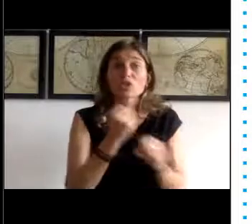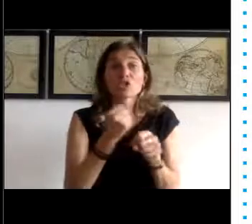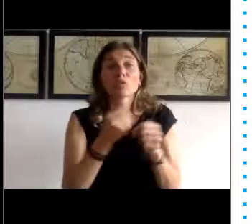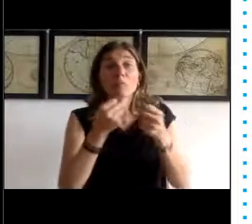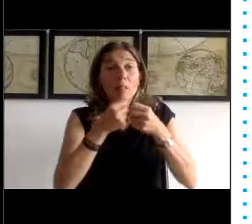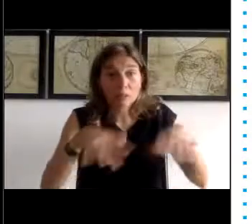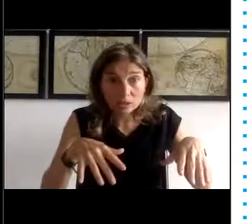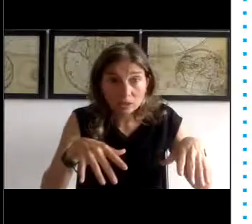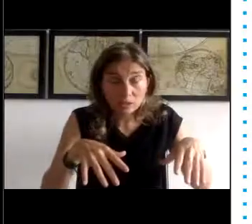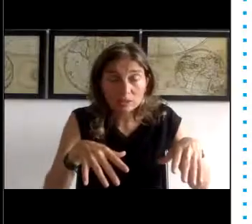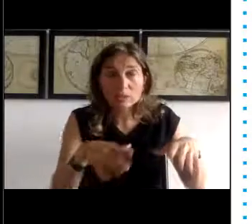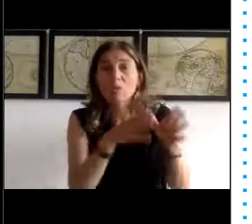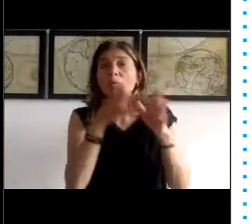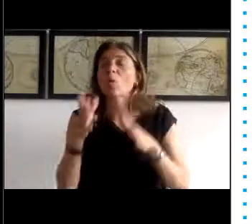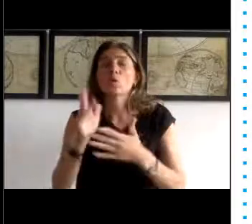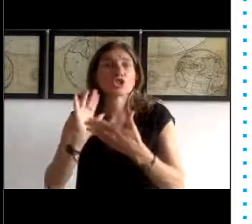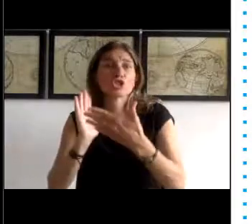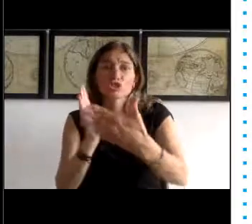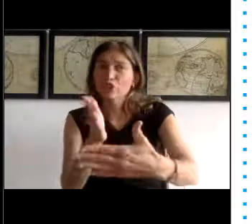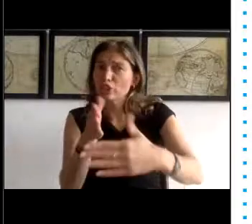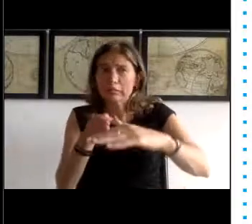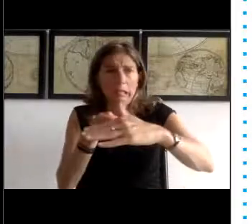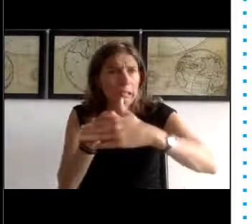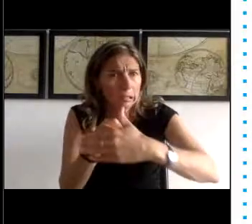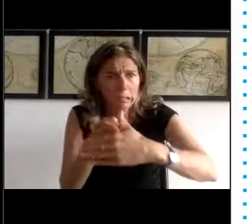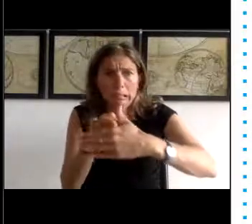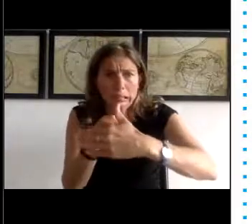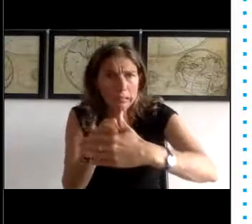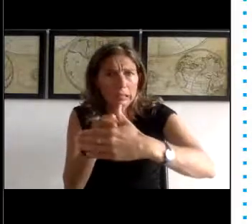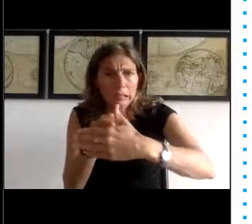and training for the national agencies but also for the evaluators